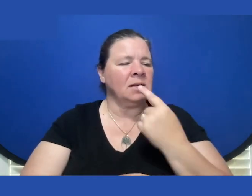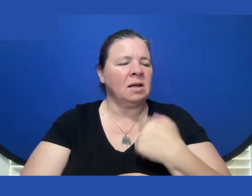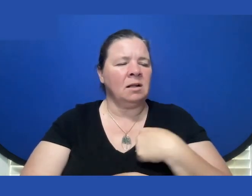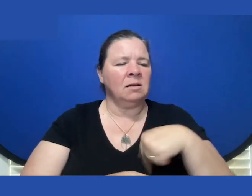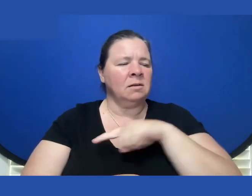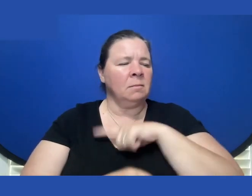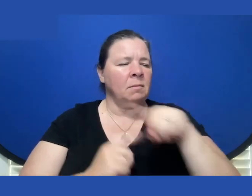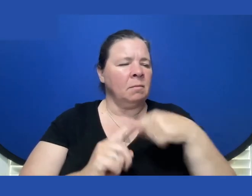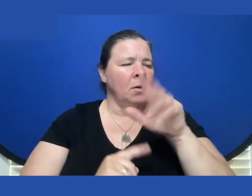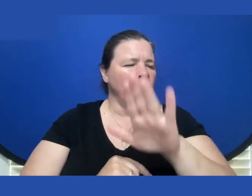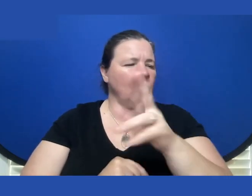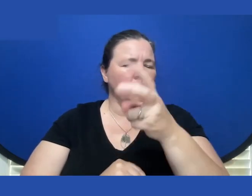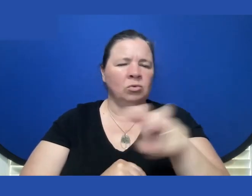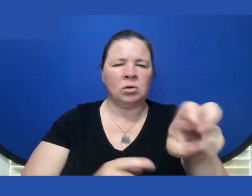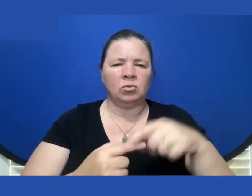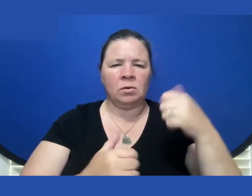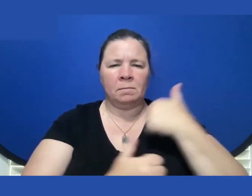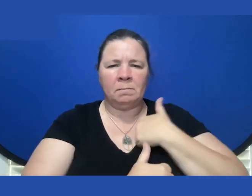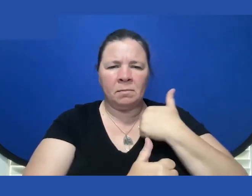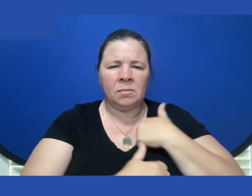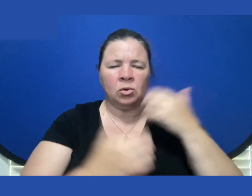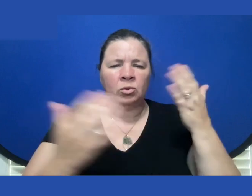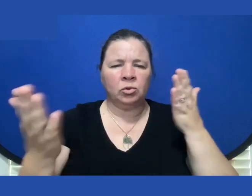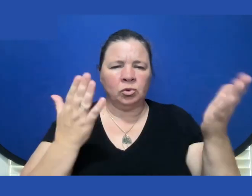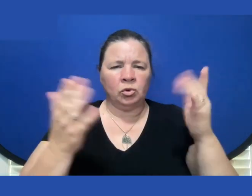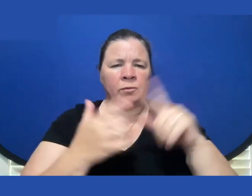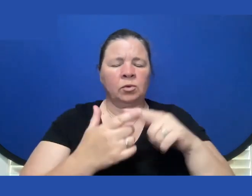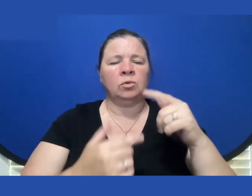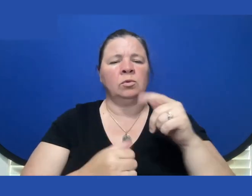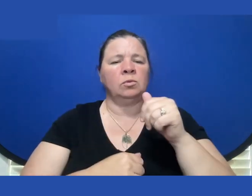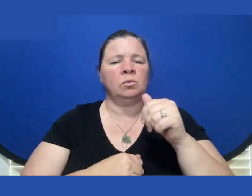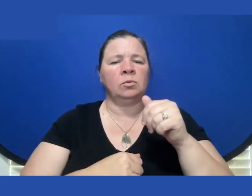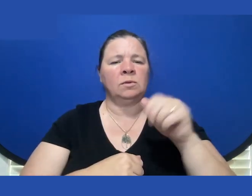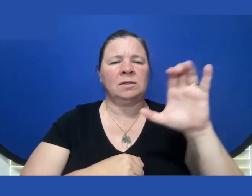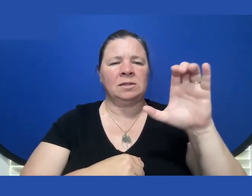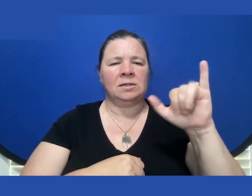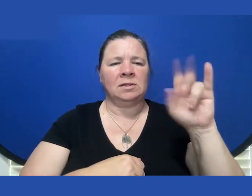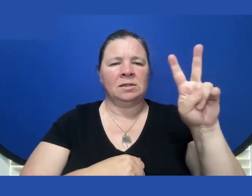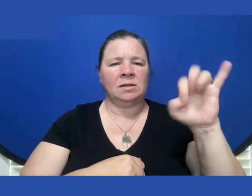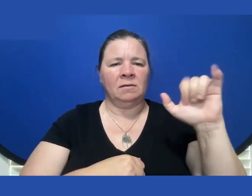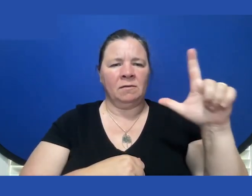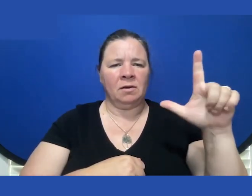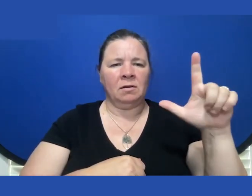from military service to civilian life. Like, did you know-